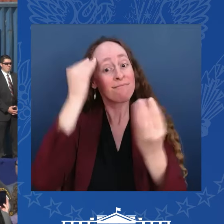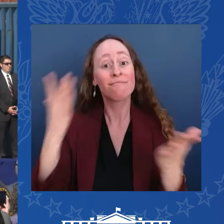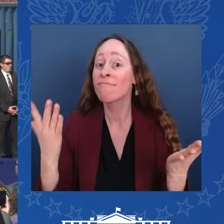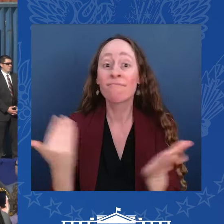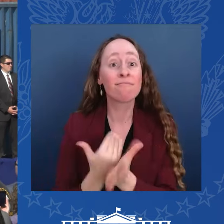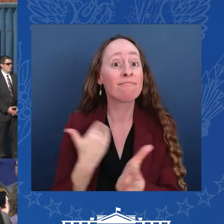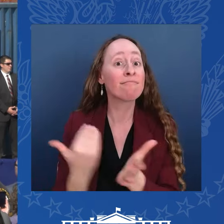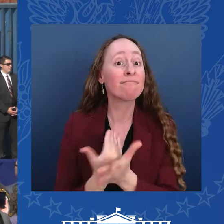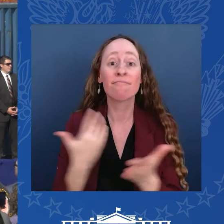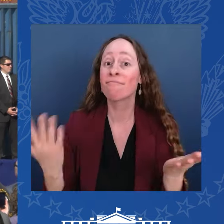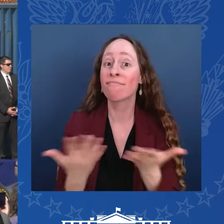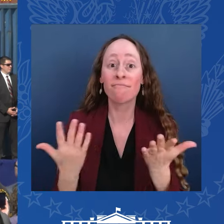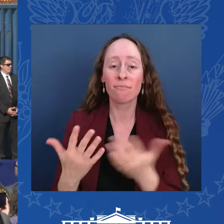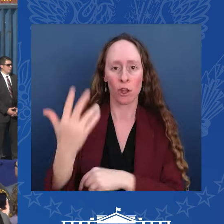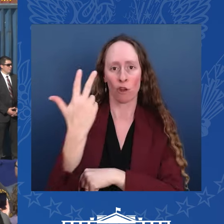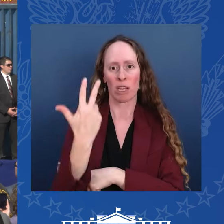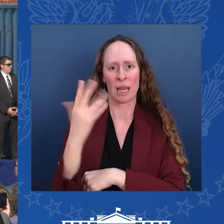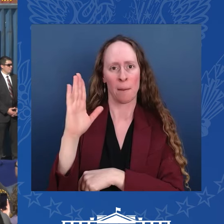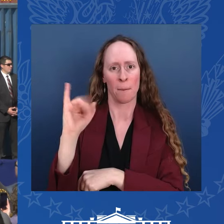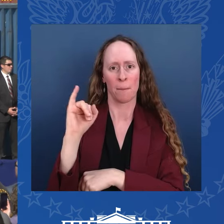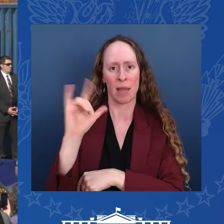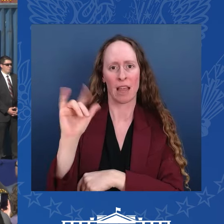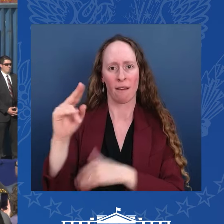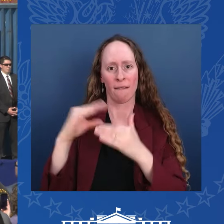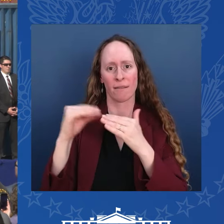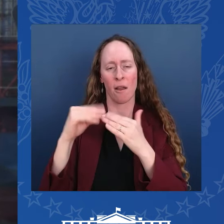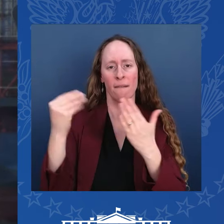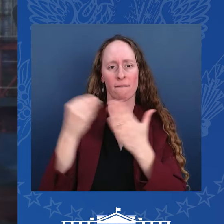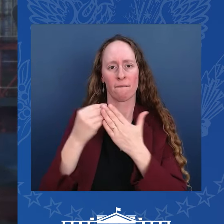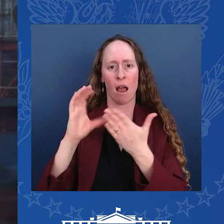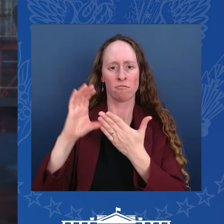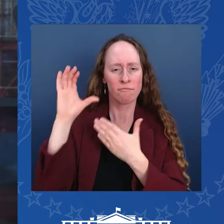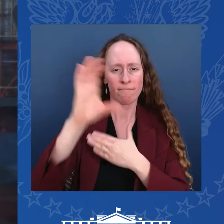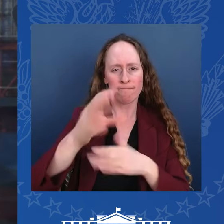Act to help clean up and modernize ports in 27 different states and territory,